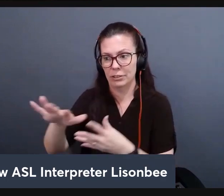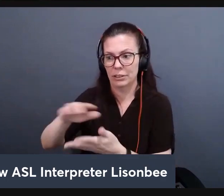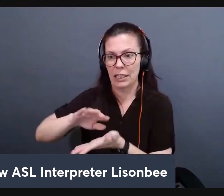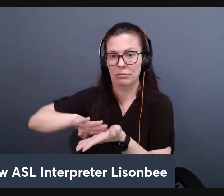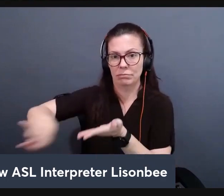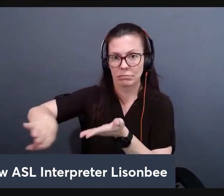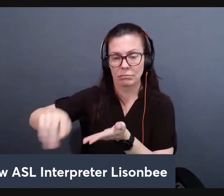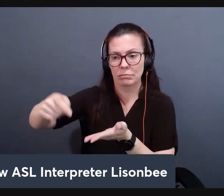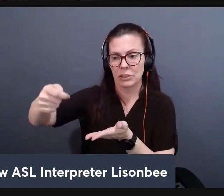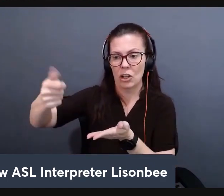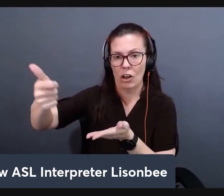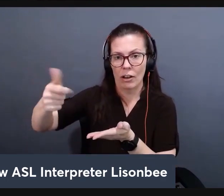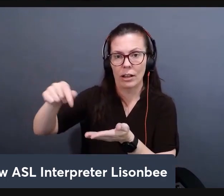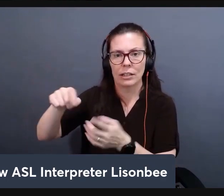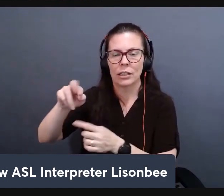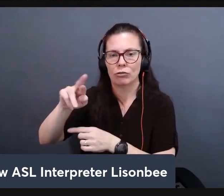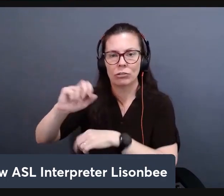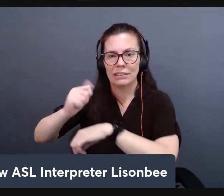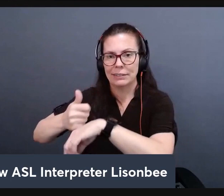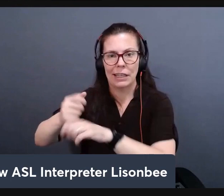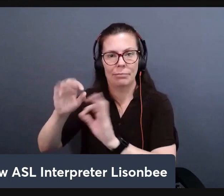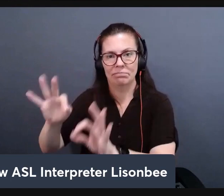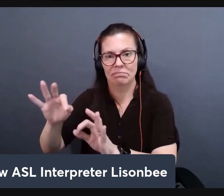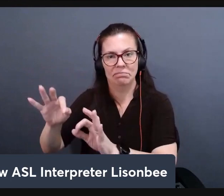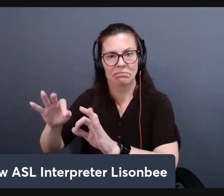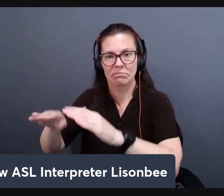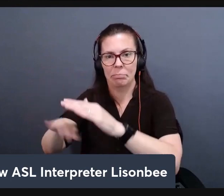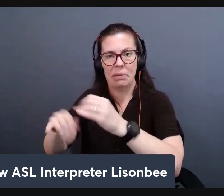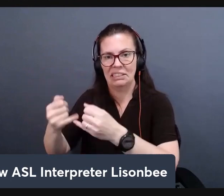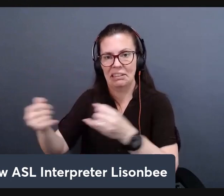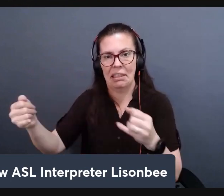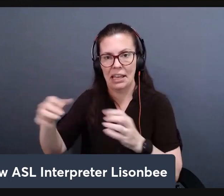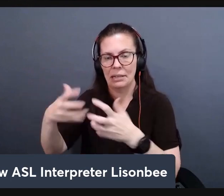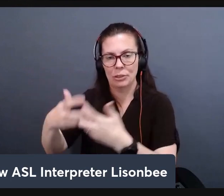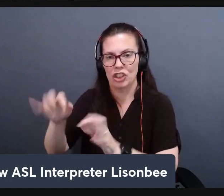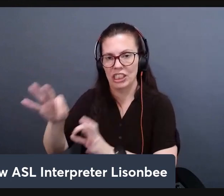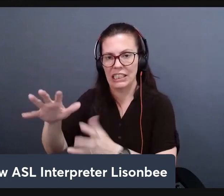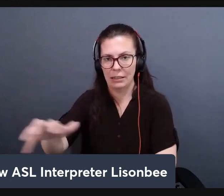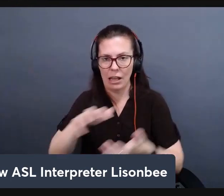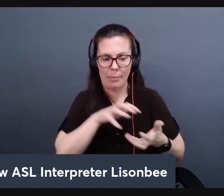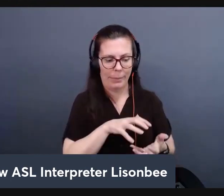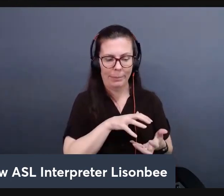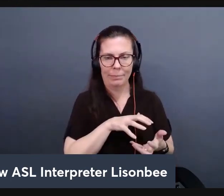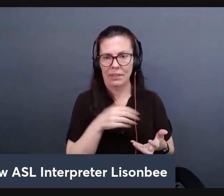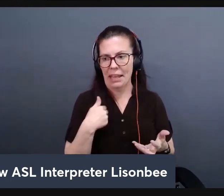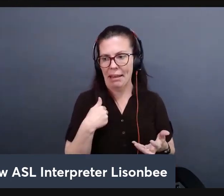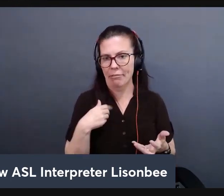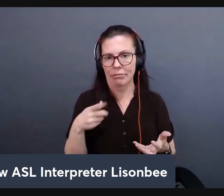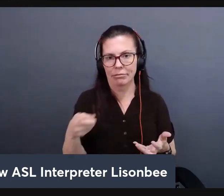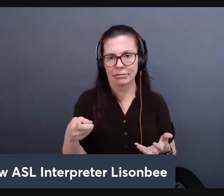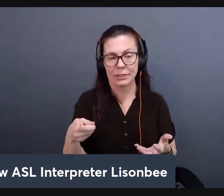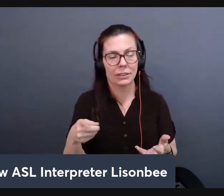And the machine is reset and back to the baseline of how it started. Yeah. That's amazing.